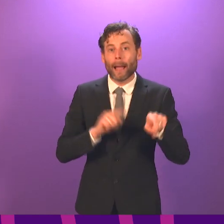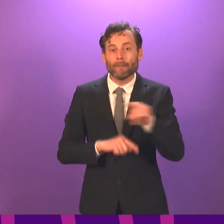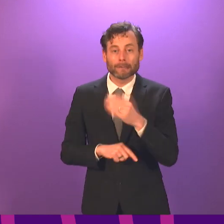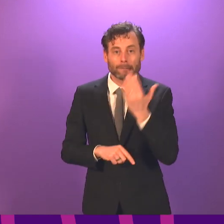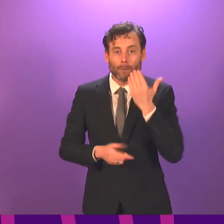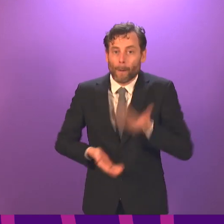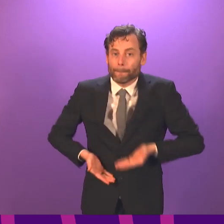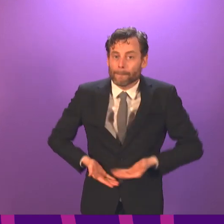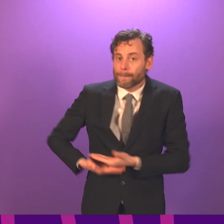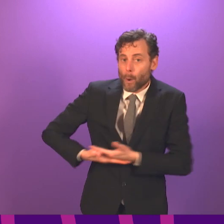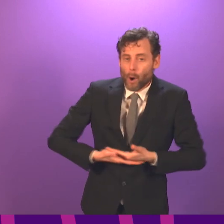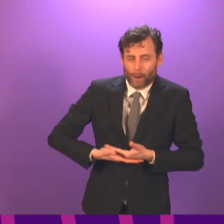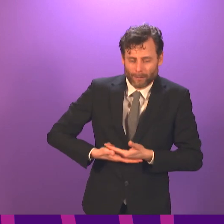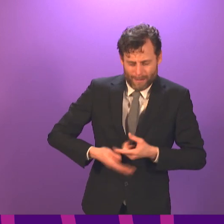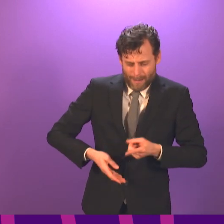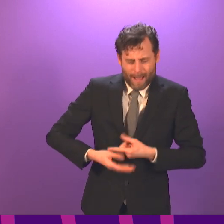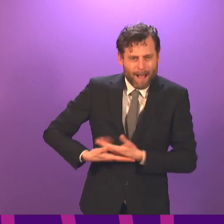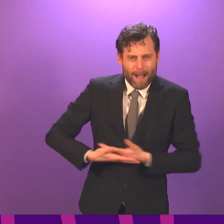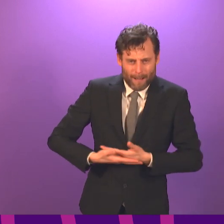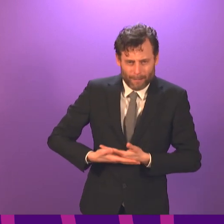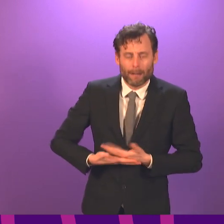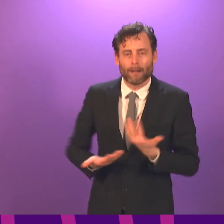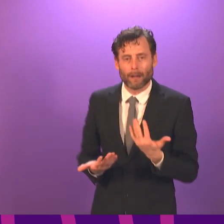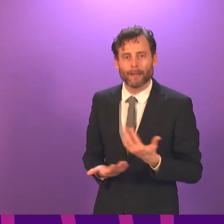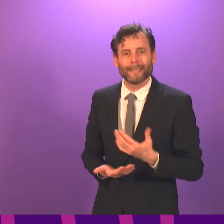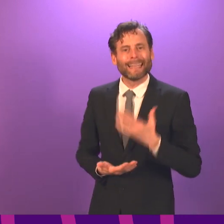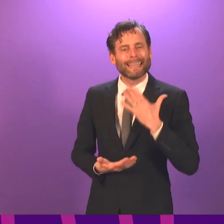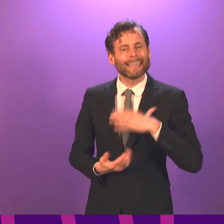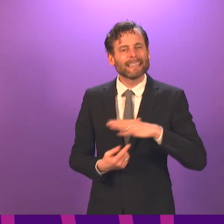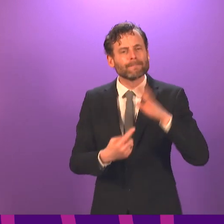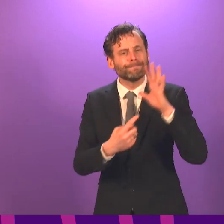currently a number of essential purposes, such as essential care, that enable us to